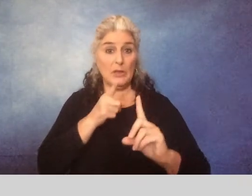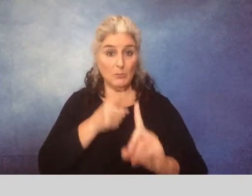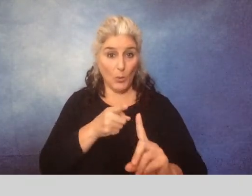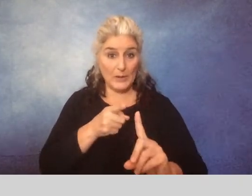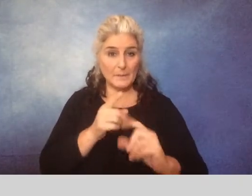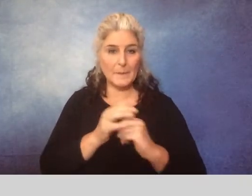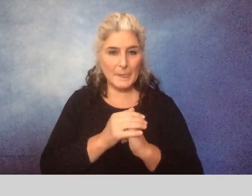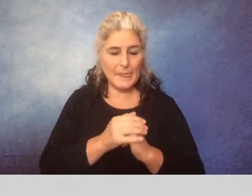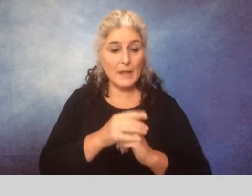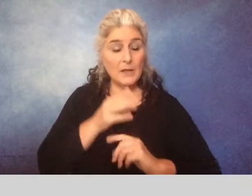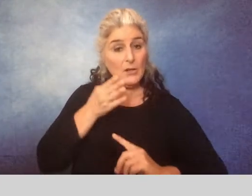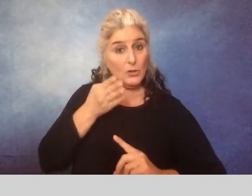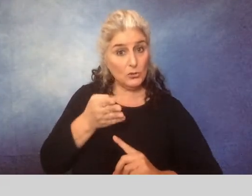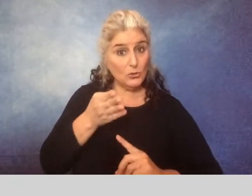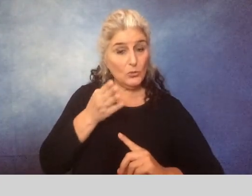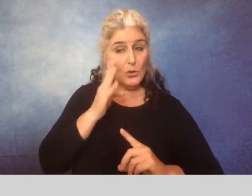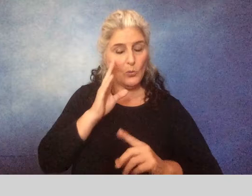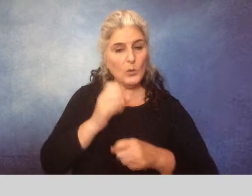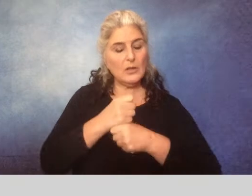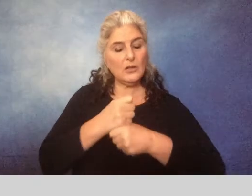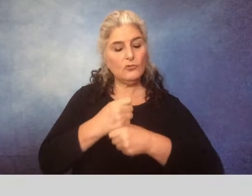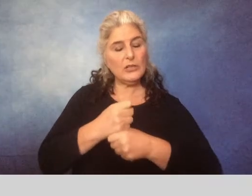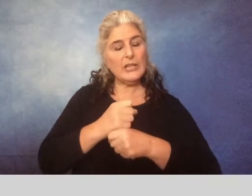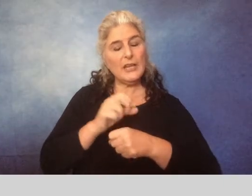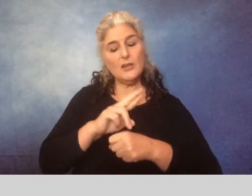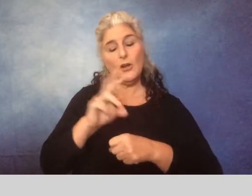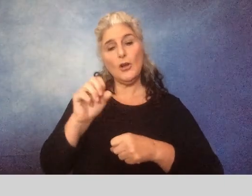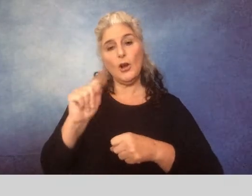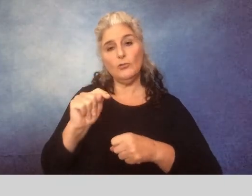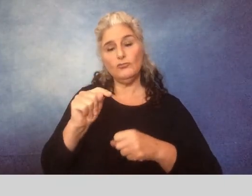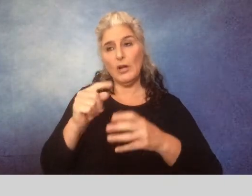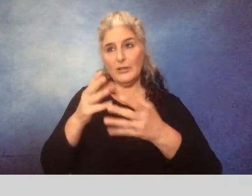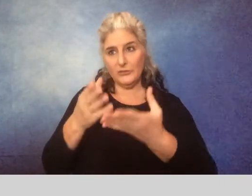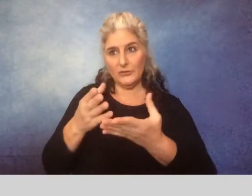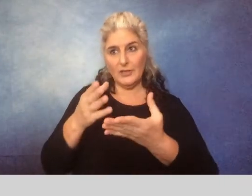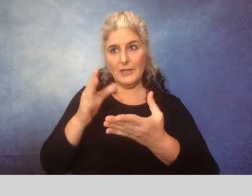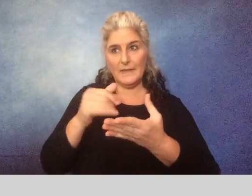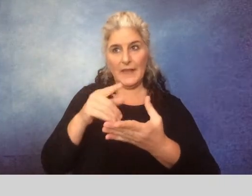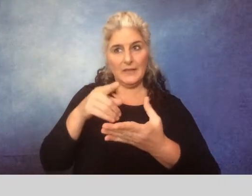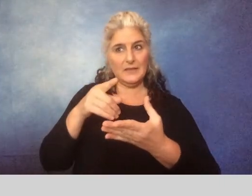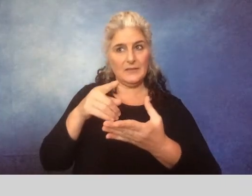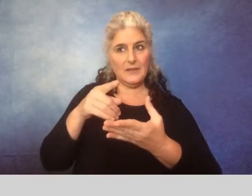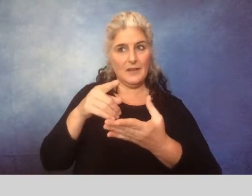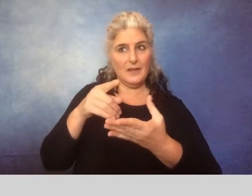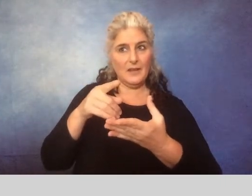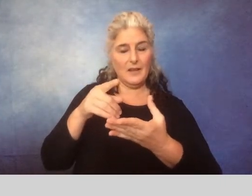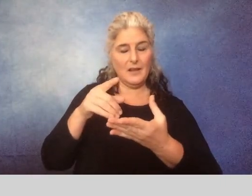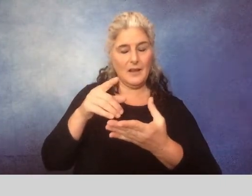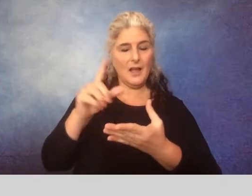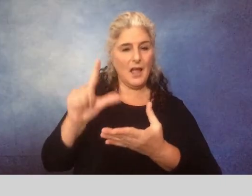You are going to create a rust crate that is a library. You're going toe import PyO3